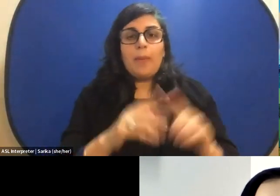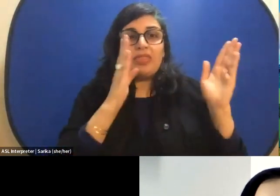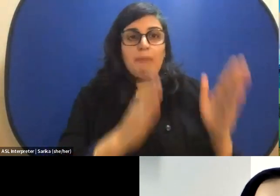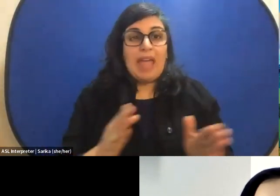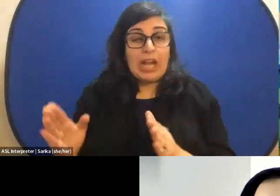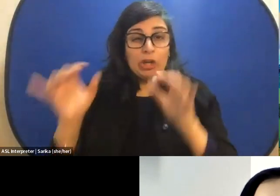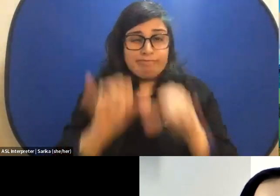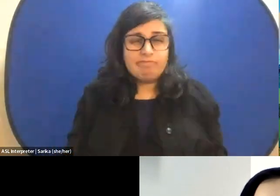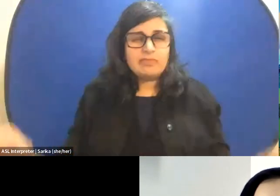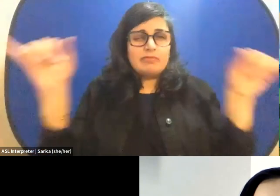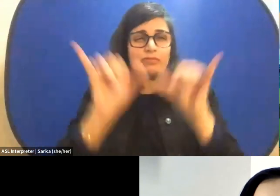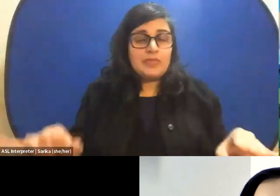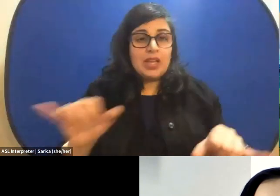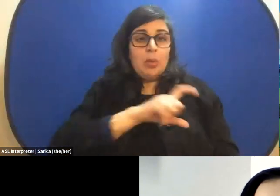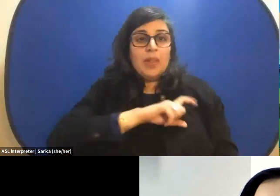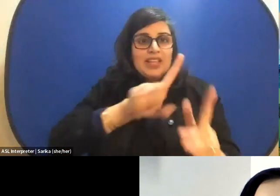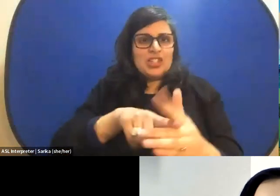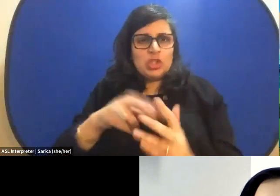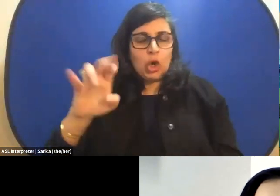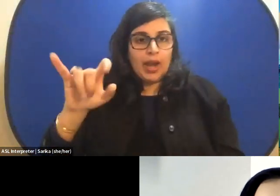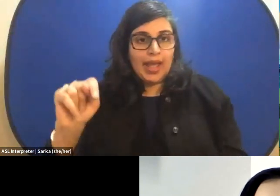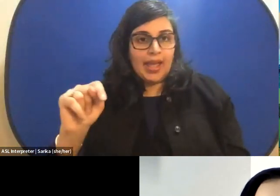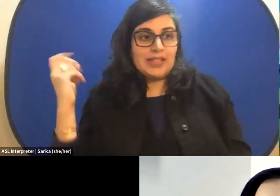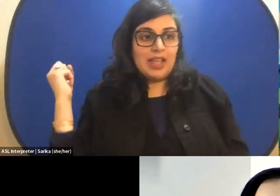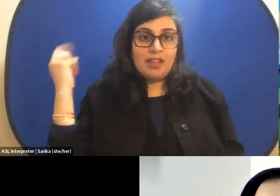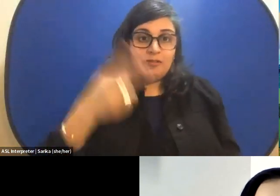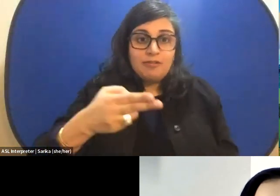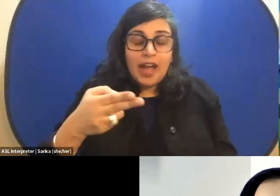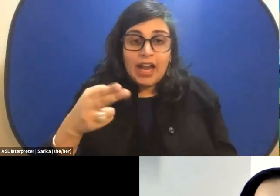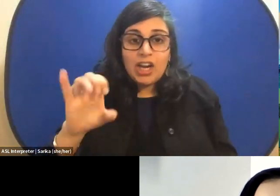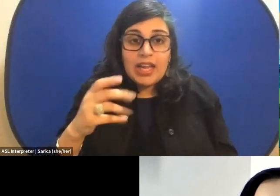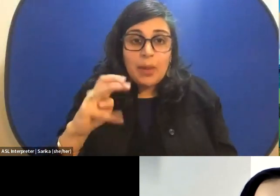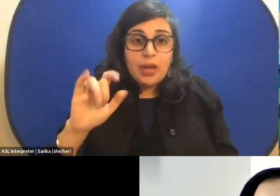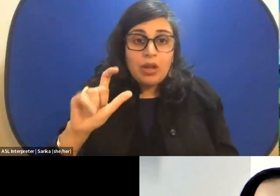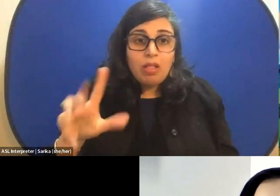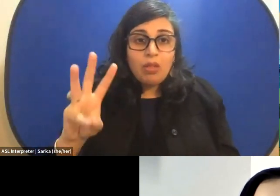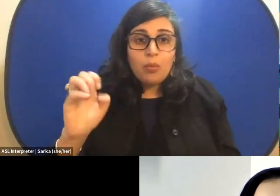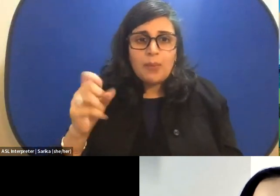protestors who acted and kicked it out. There's a ton of examples from the nights I went out. The pattern is